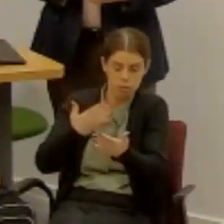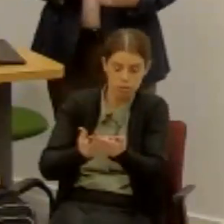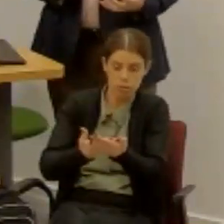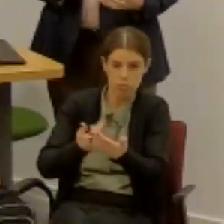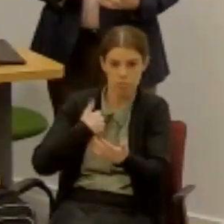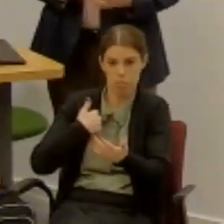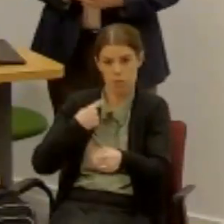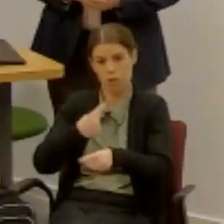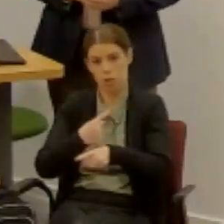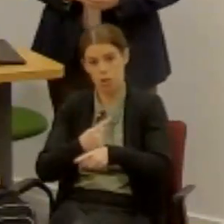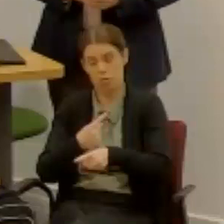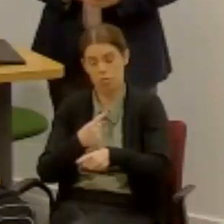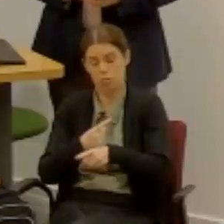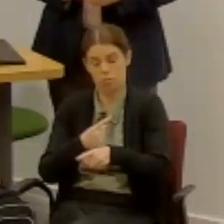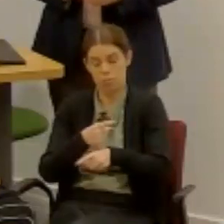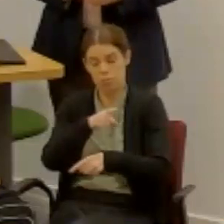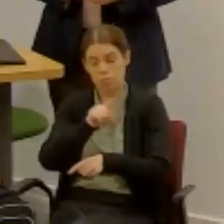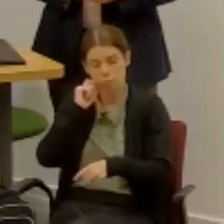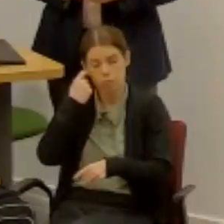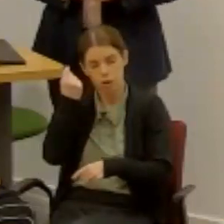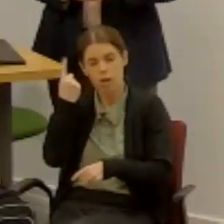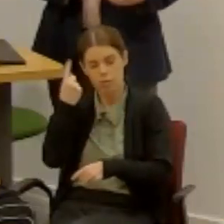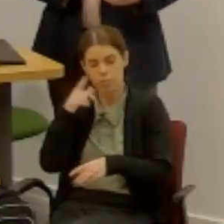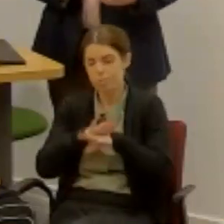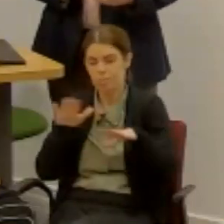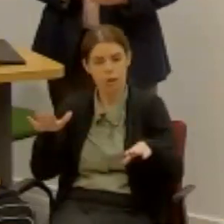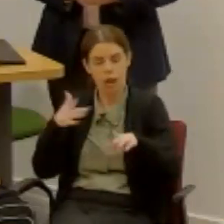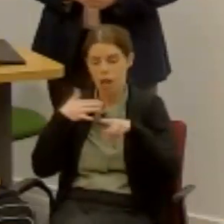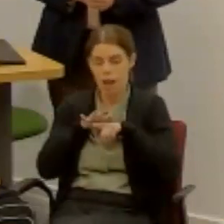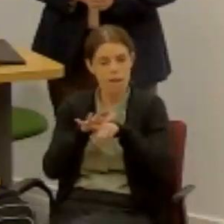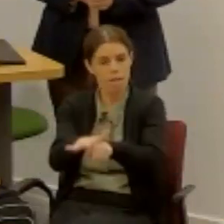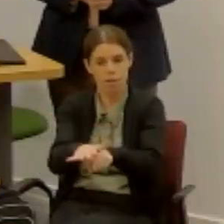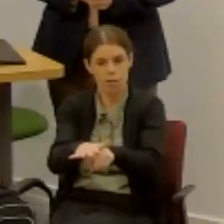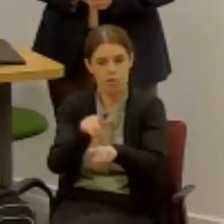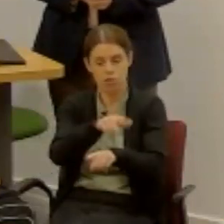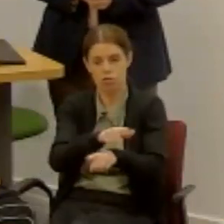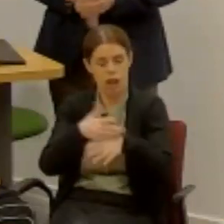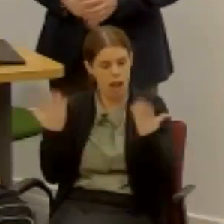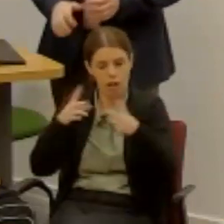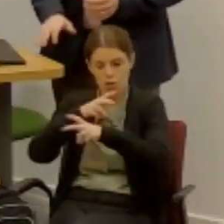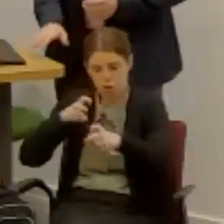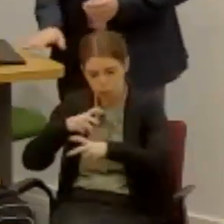I hope you'll see in my talk that this doesn't in any way influence our approach to research or the way we communicate it.